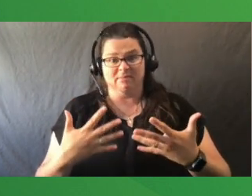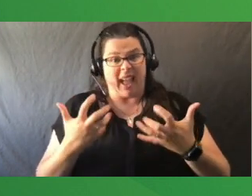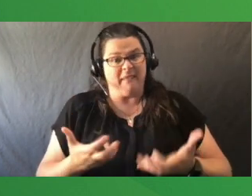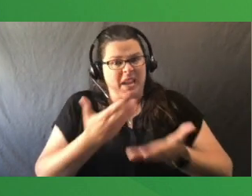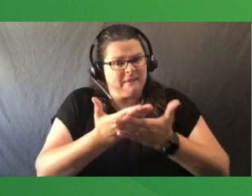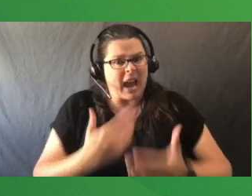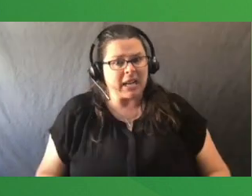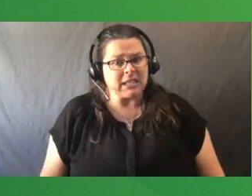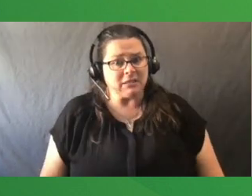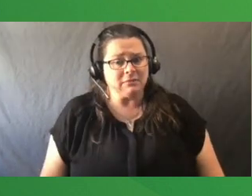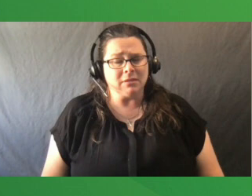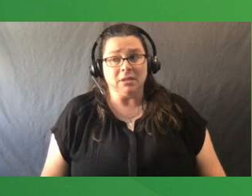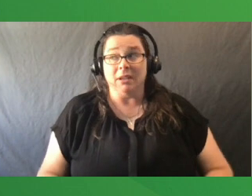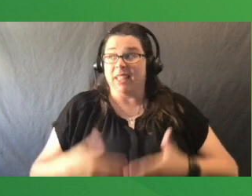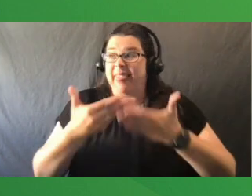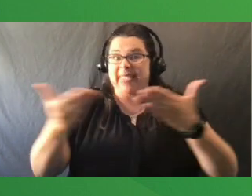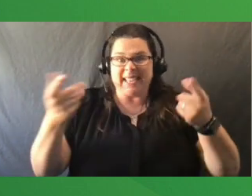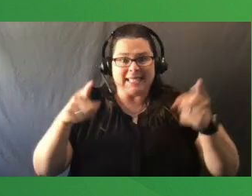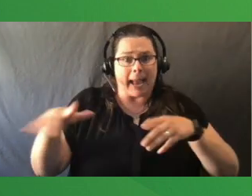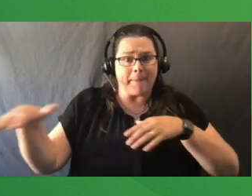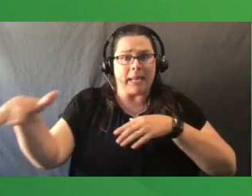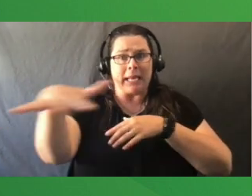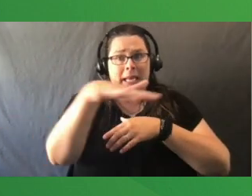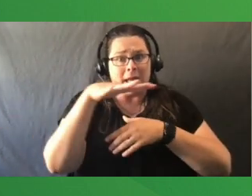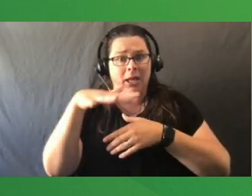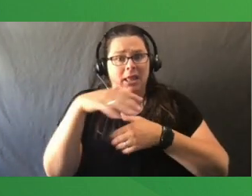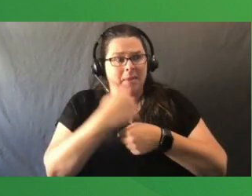There are things happening that are making students sad because they don't feel like